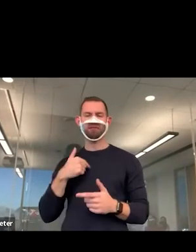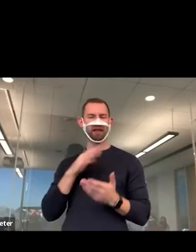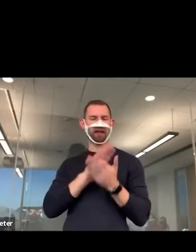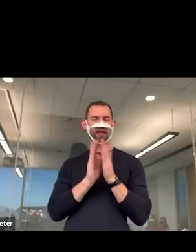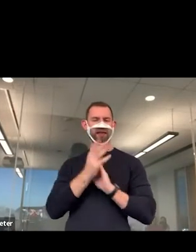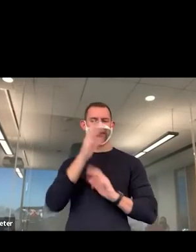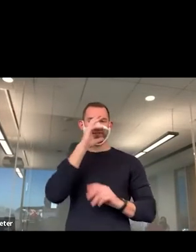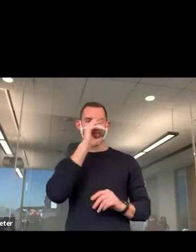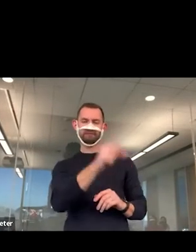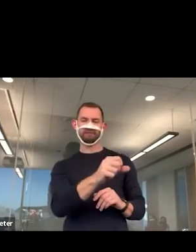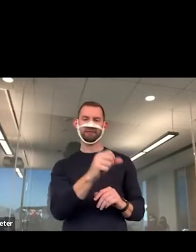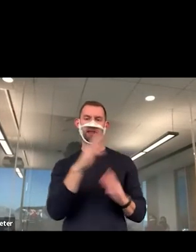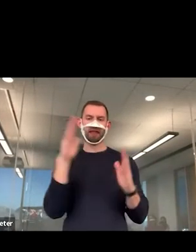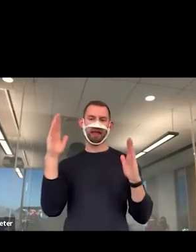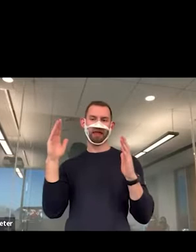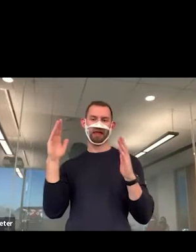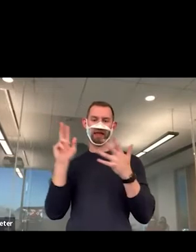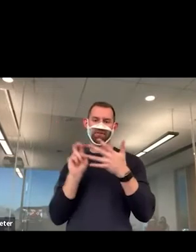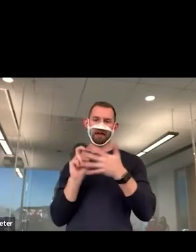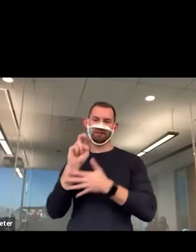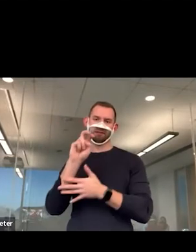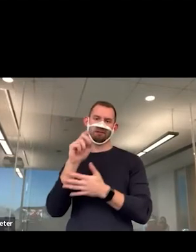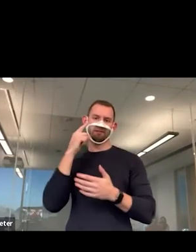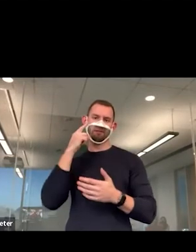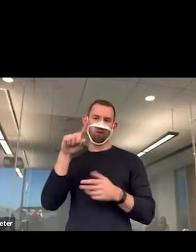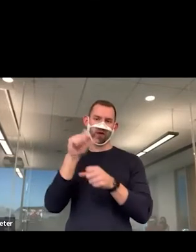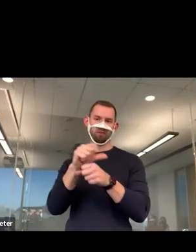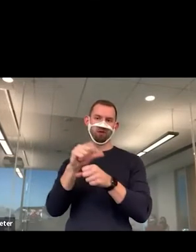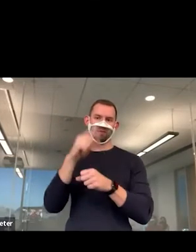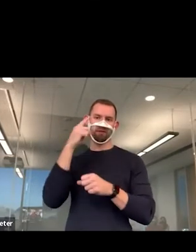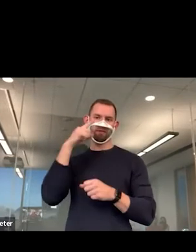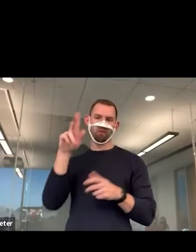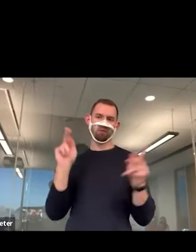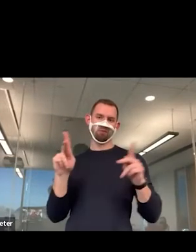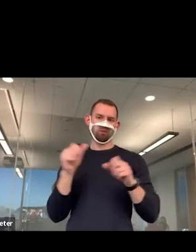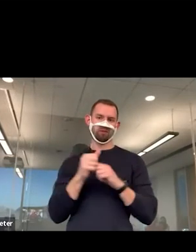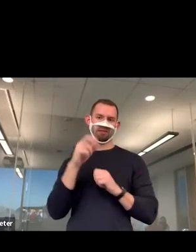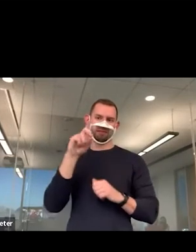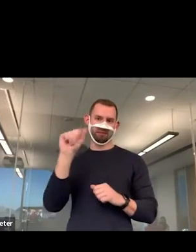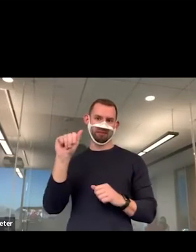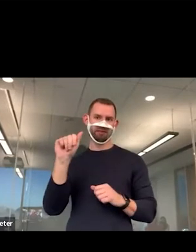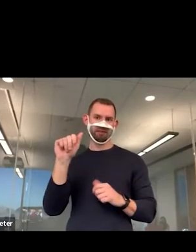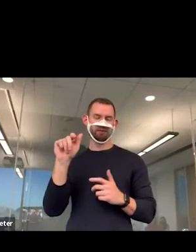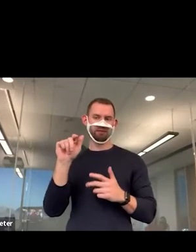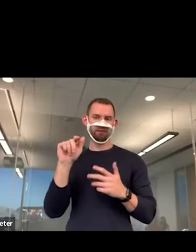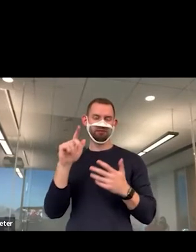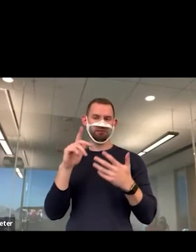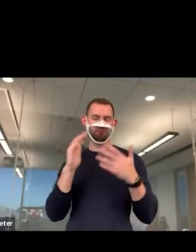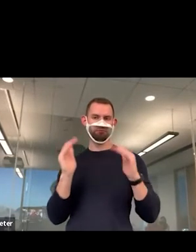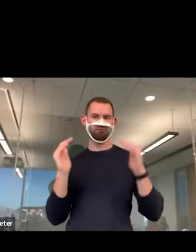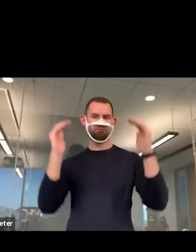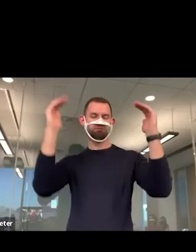of employment for people with disabilities as time went on um i i love that area of law because i